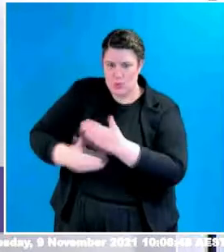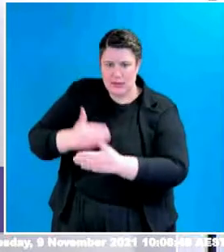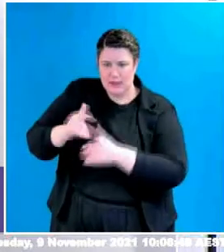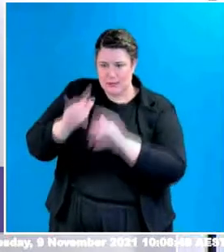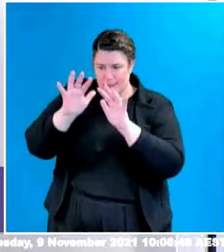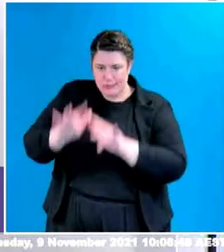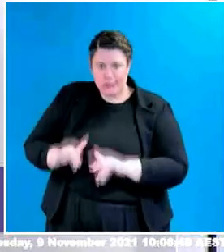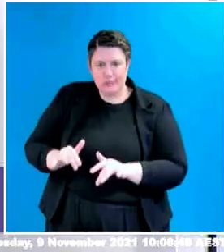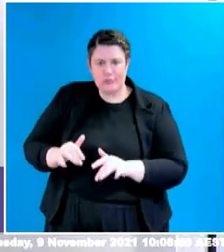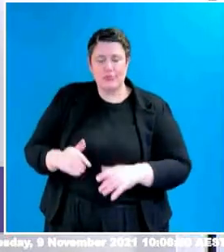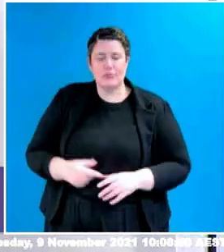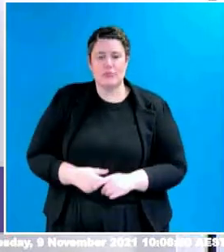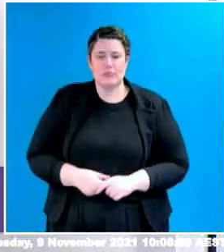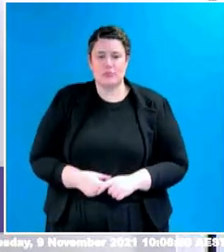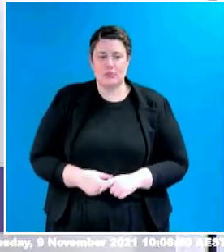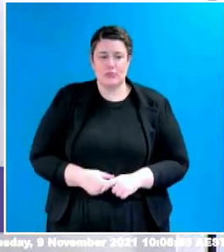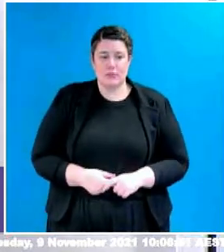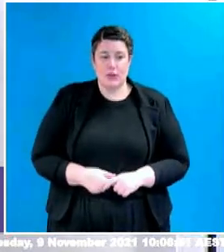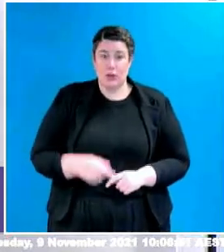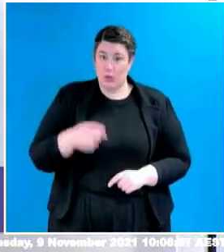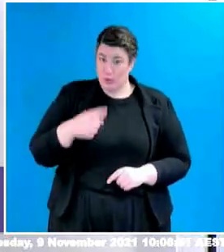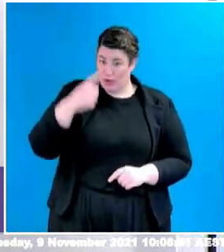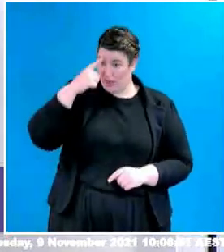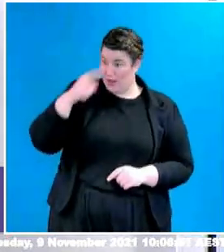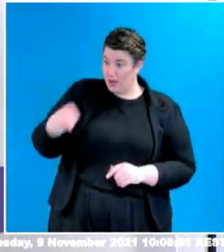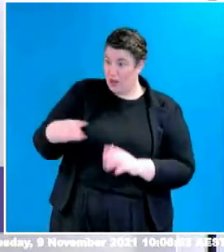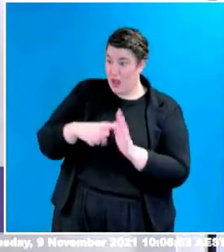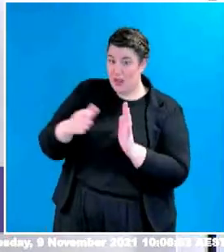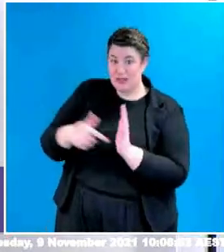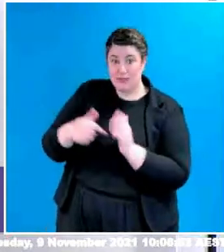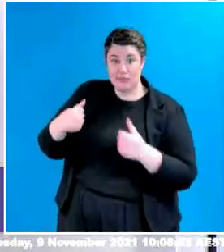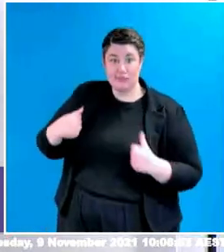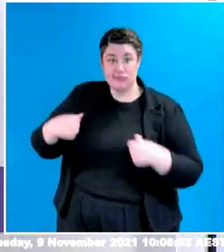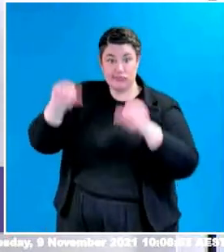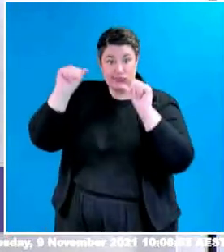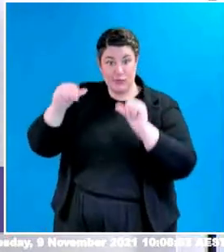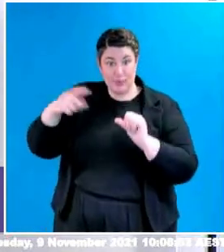Has this been one of the successes of the ACT Human Rights Act?